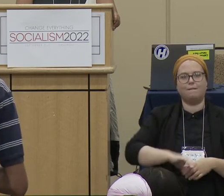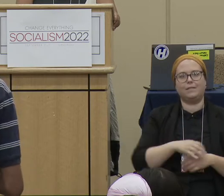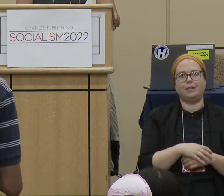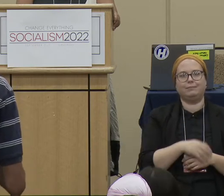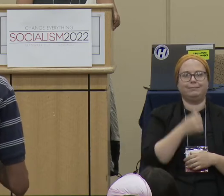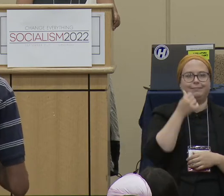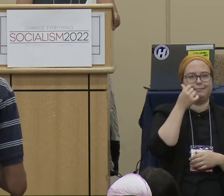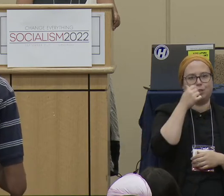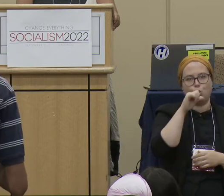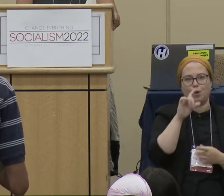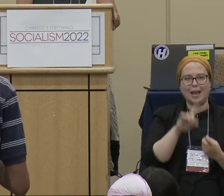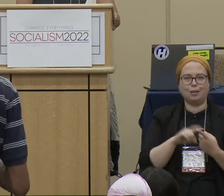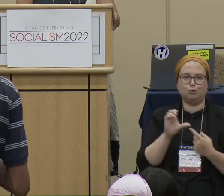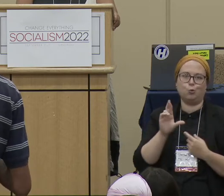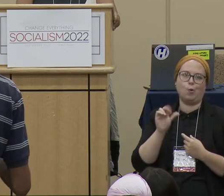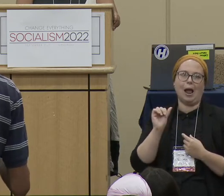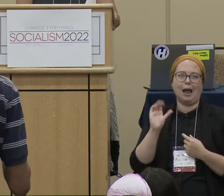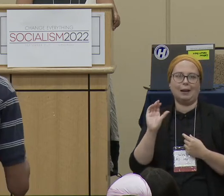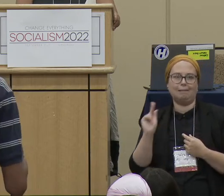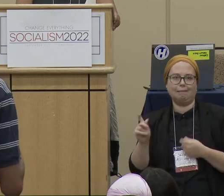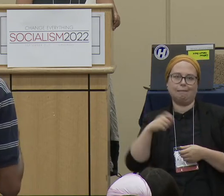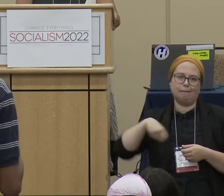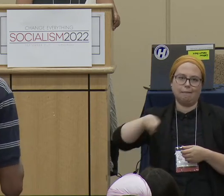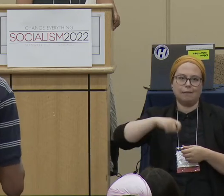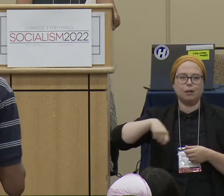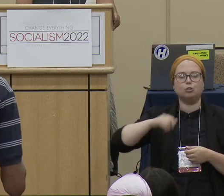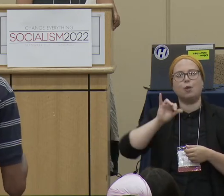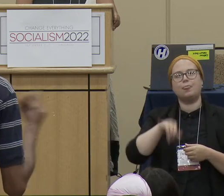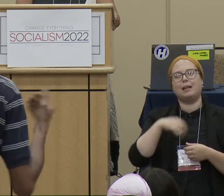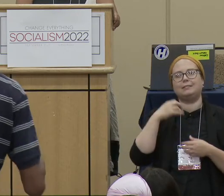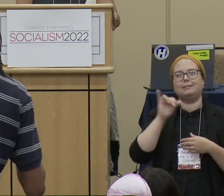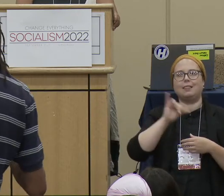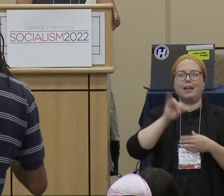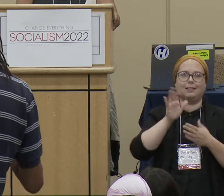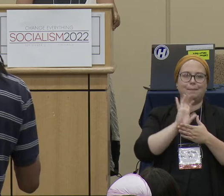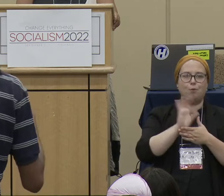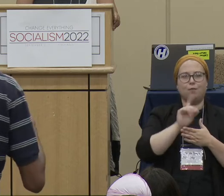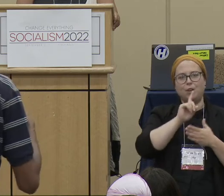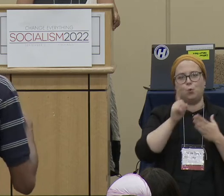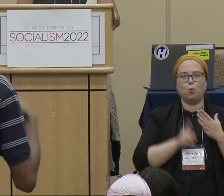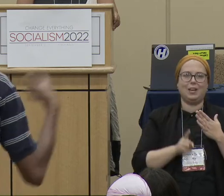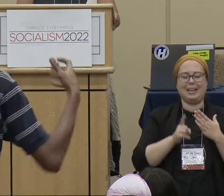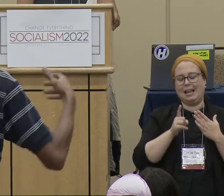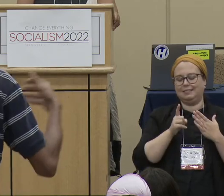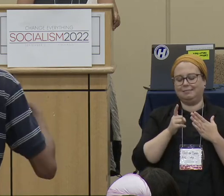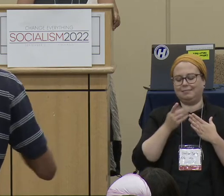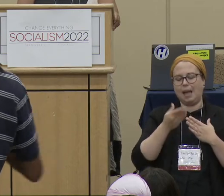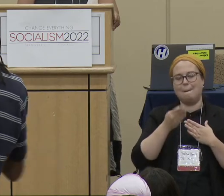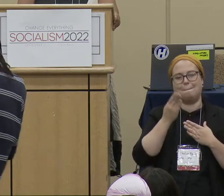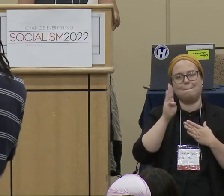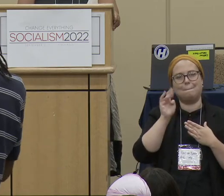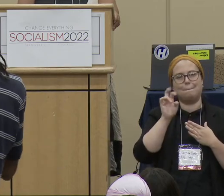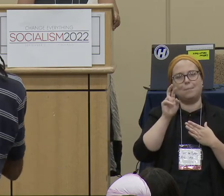in capitalism. That's how you profit, period. Cocaine, crack.